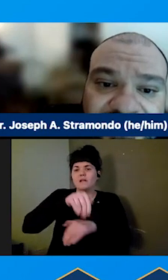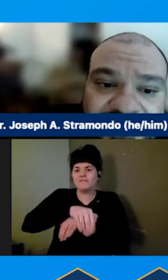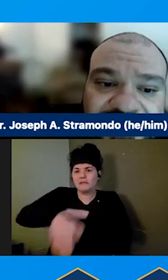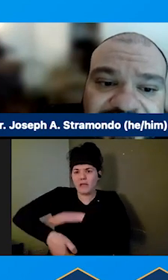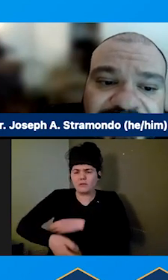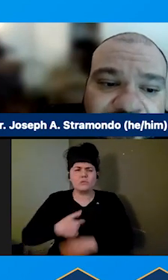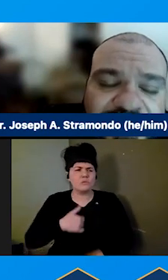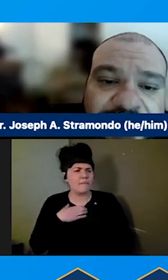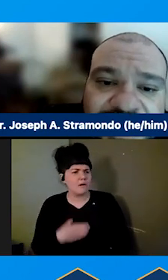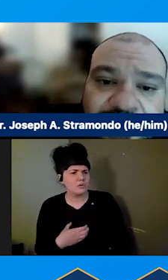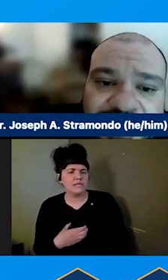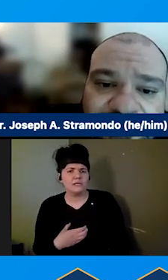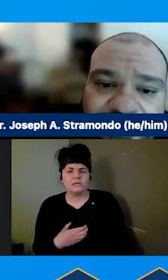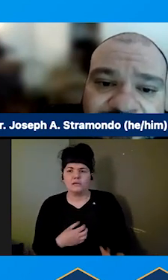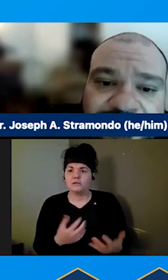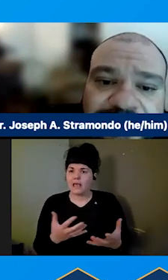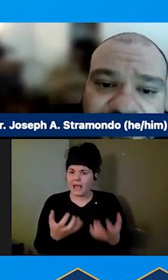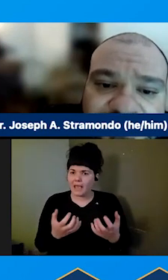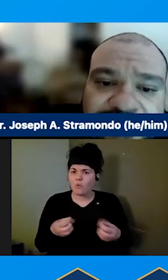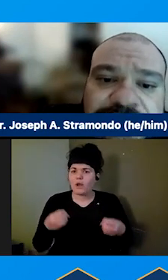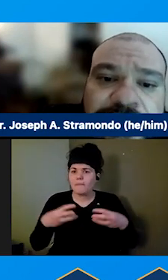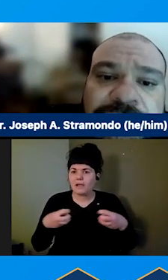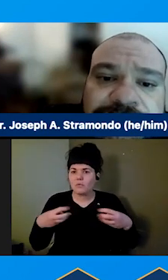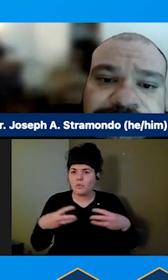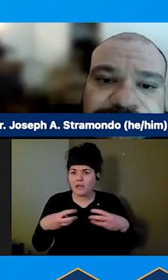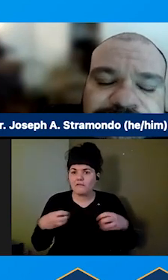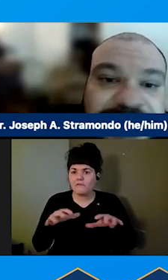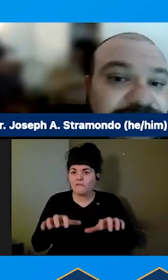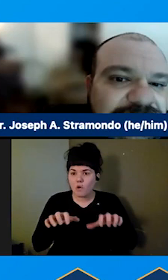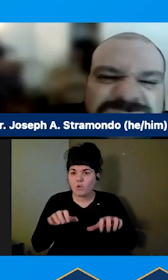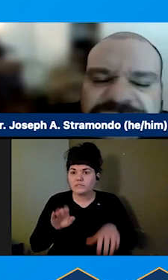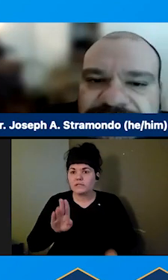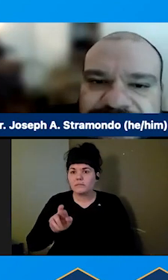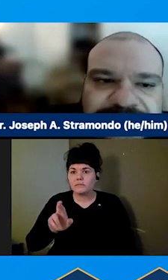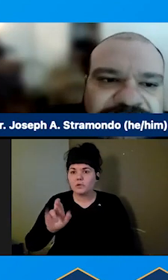you're hungry and want a microwaveable frozen burrito.